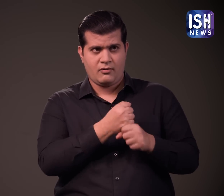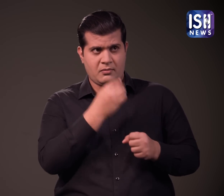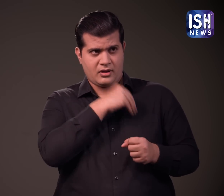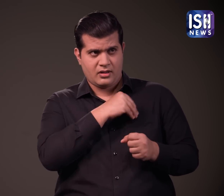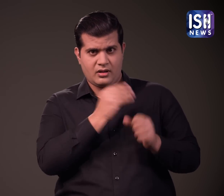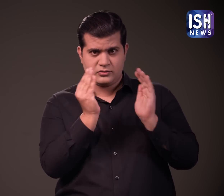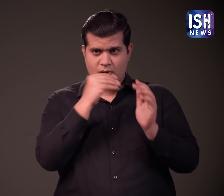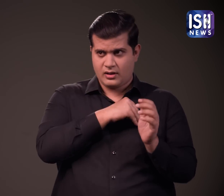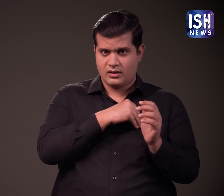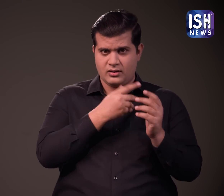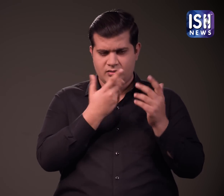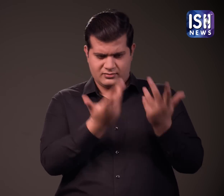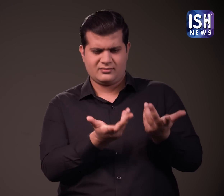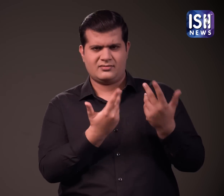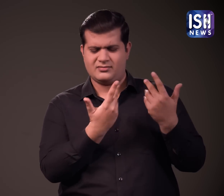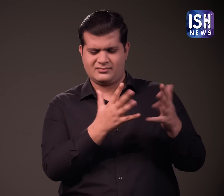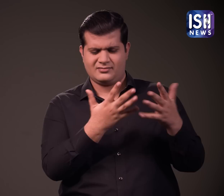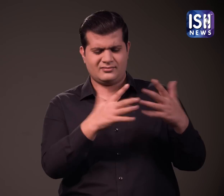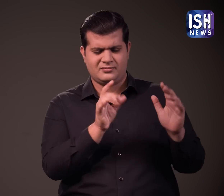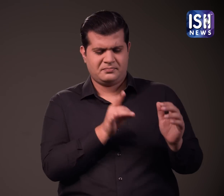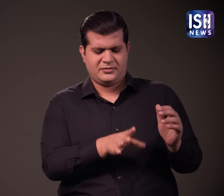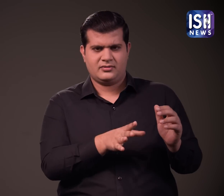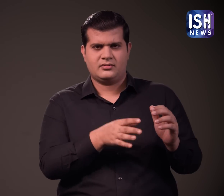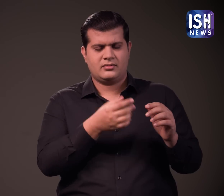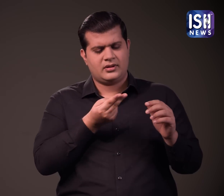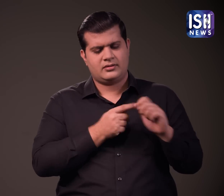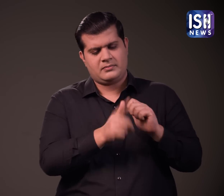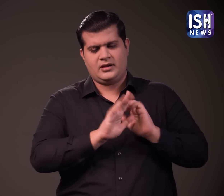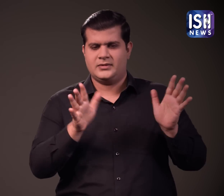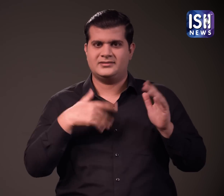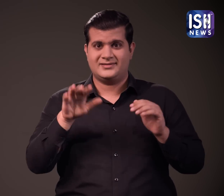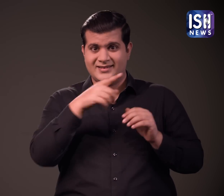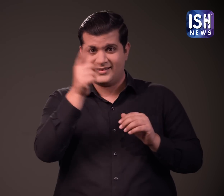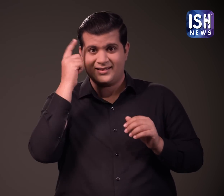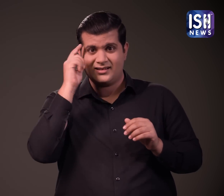as the Government will benefit from it. Thinking this, we don't select the option.